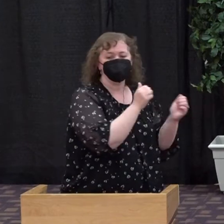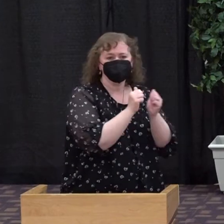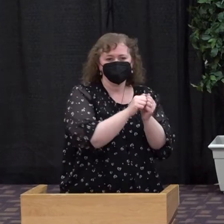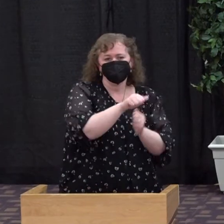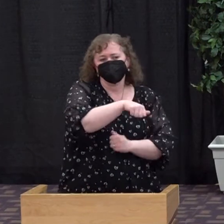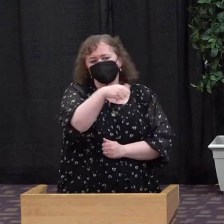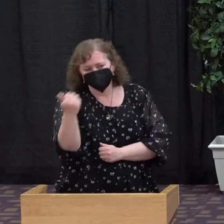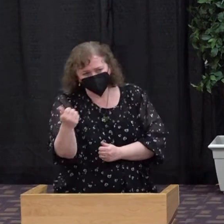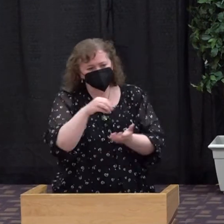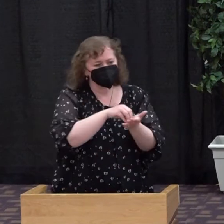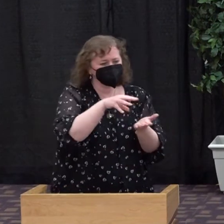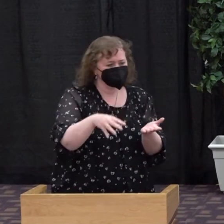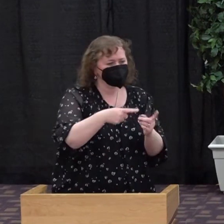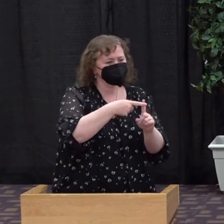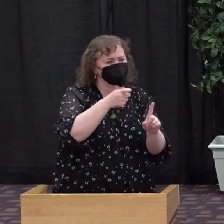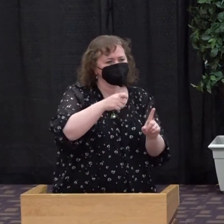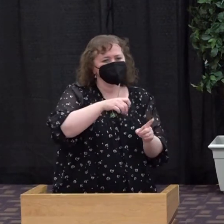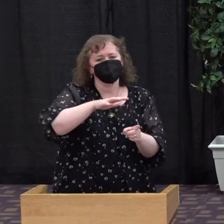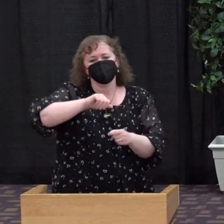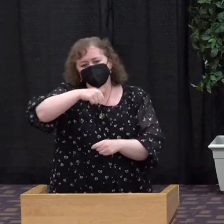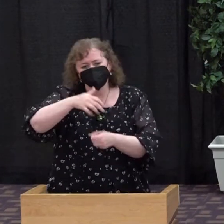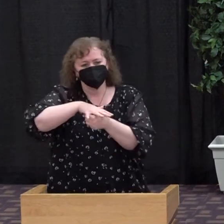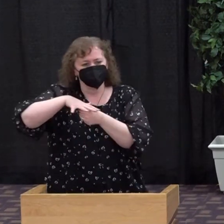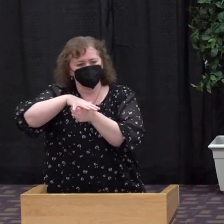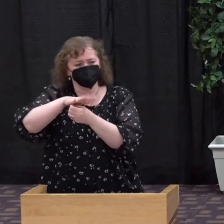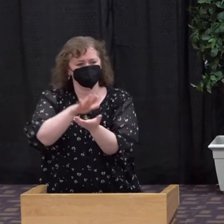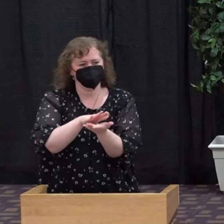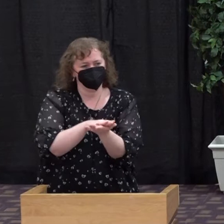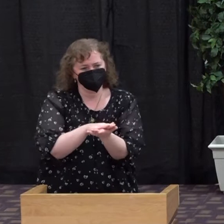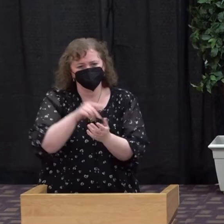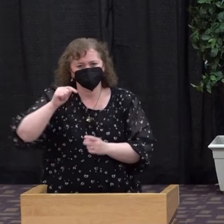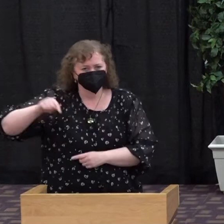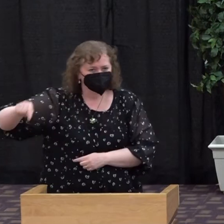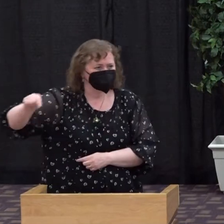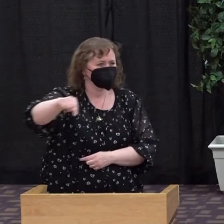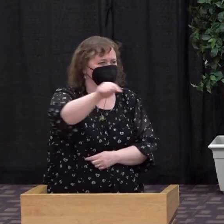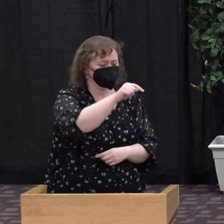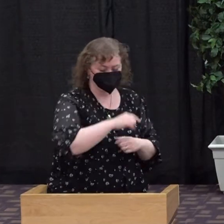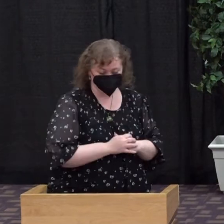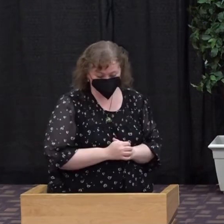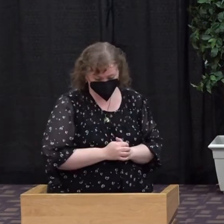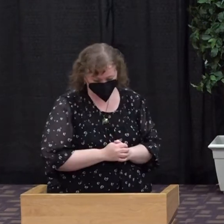We were able to honor her, along with other students from other local school districts.